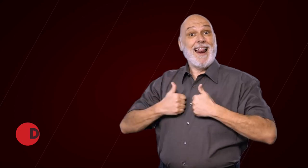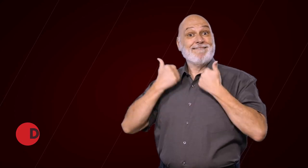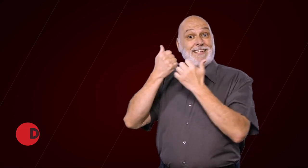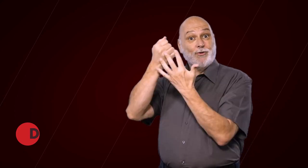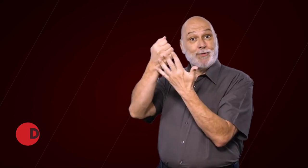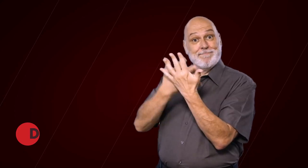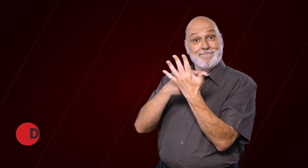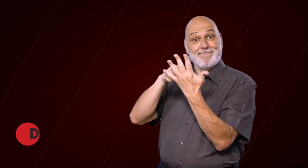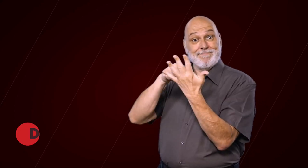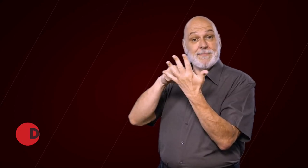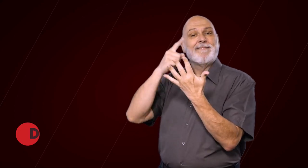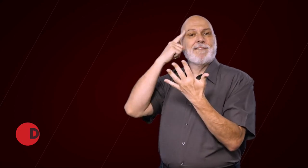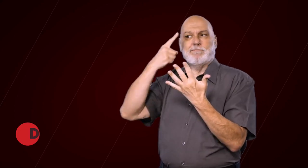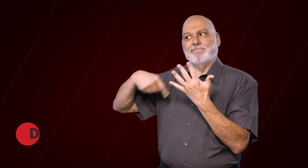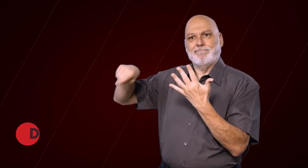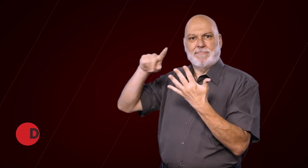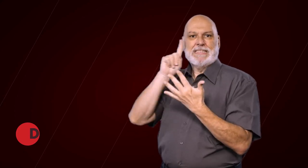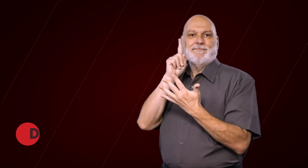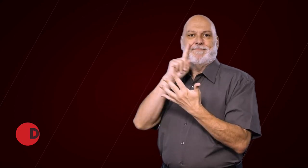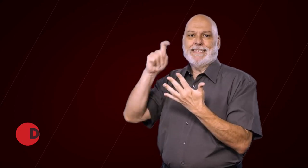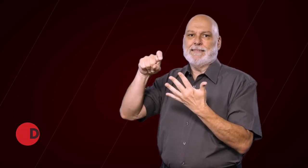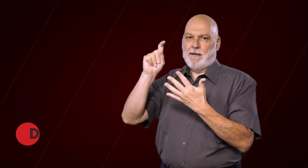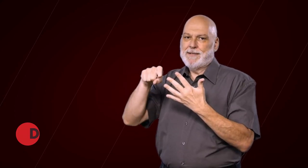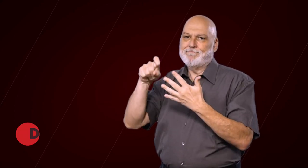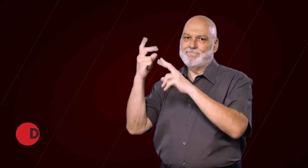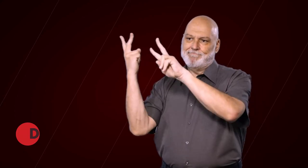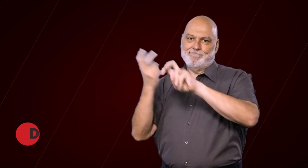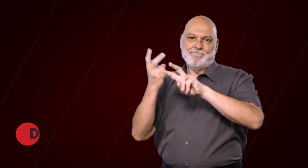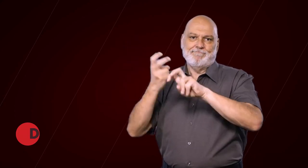With Live Transcribe,